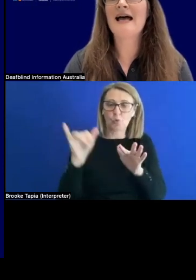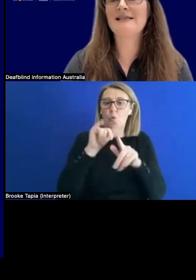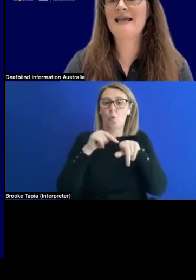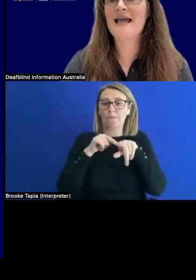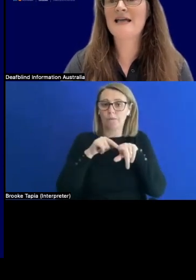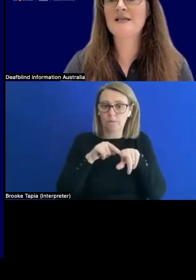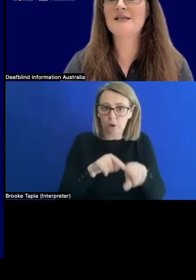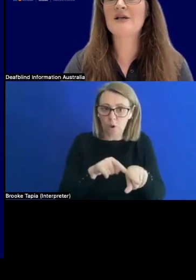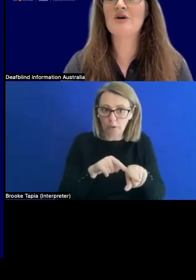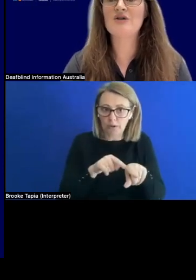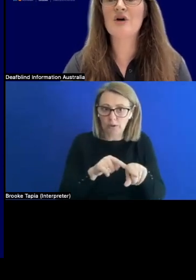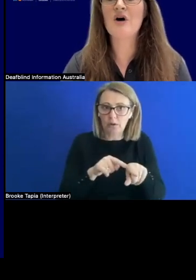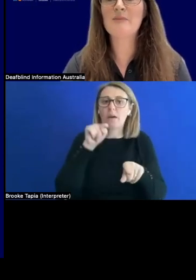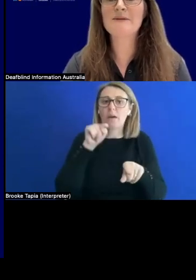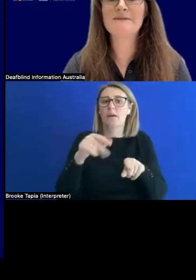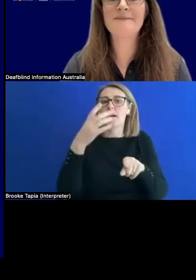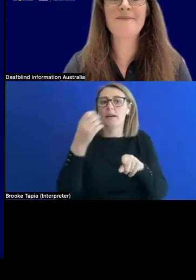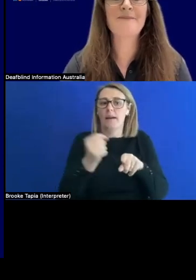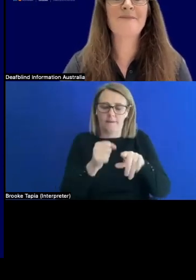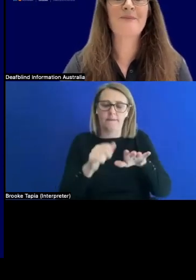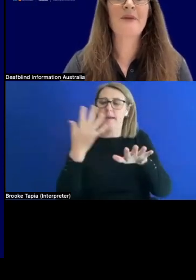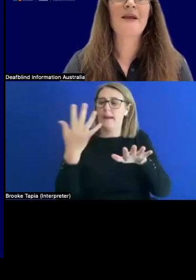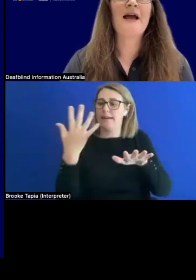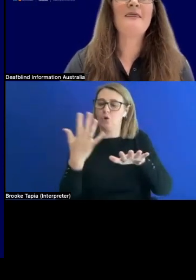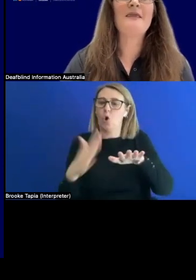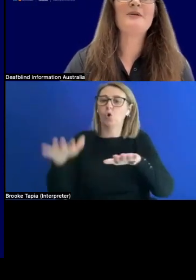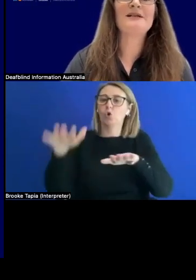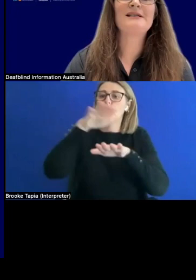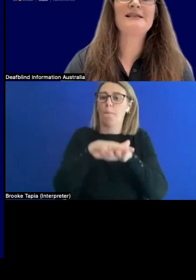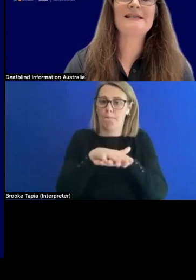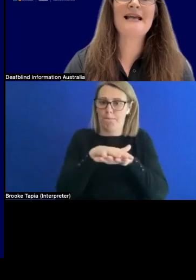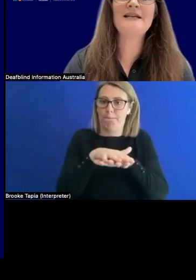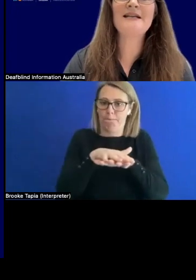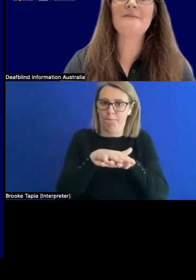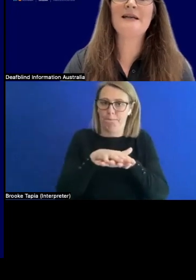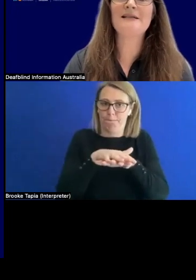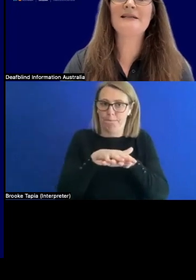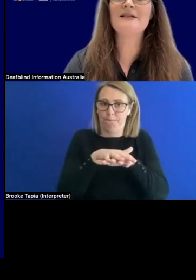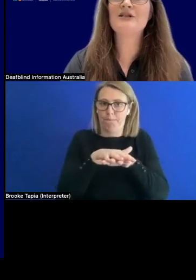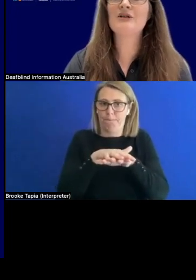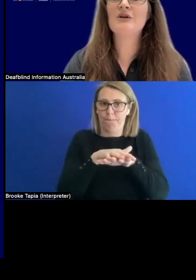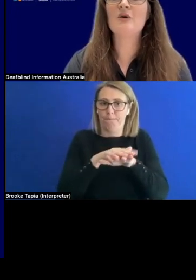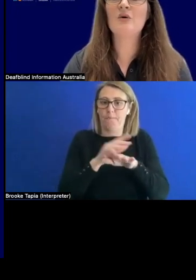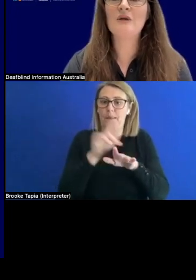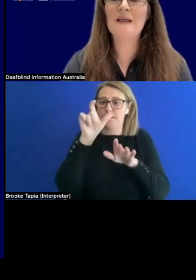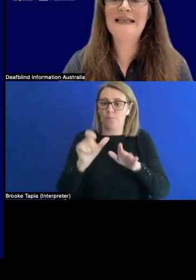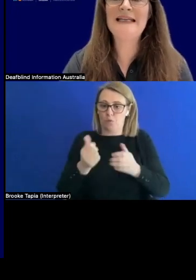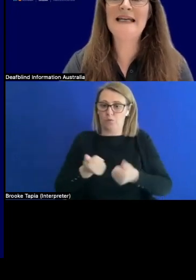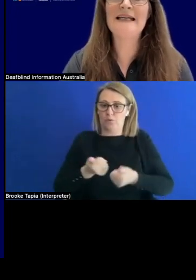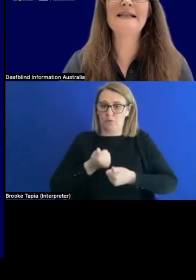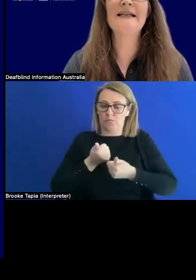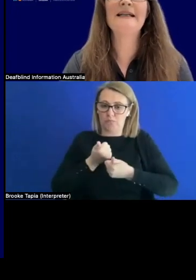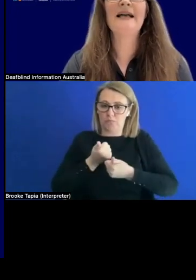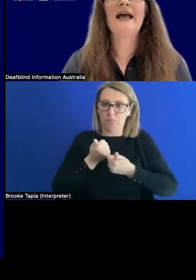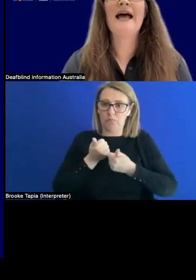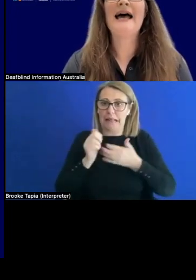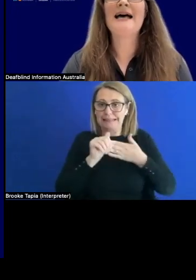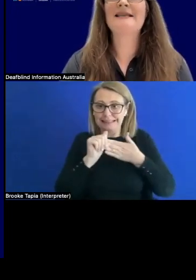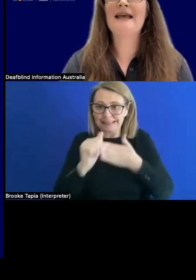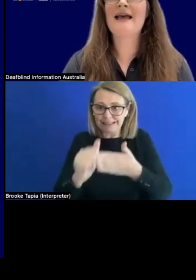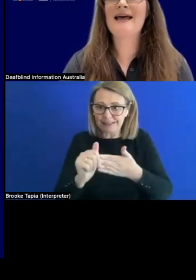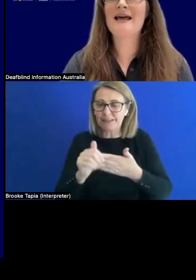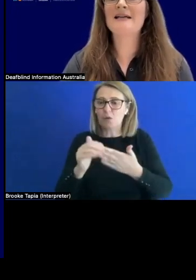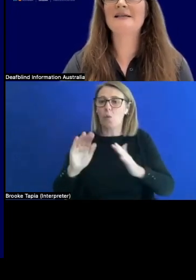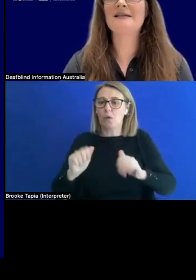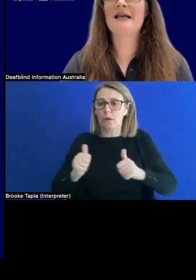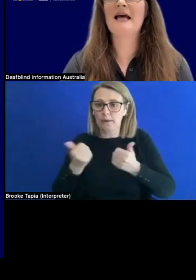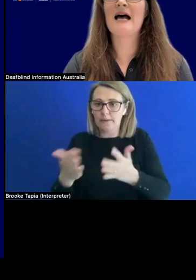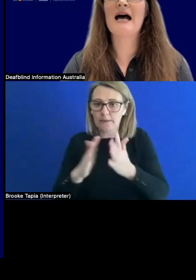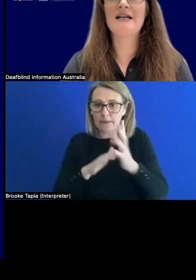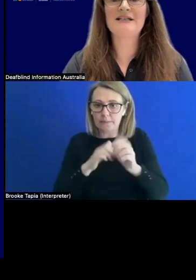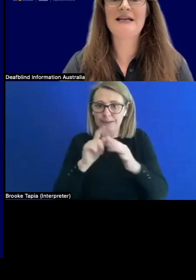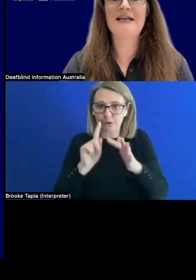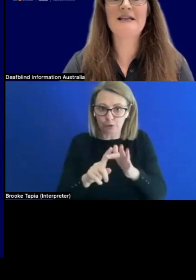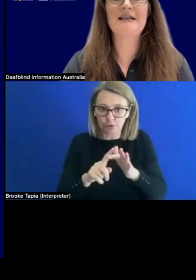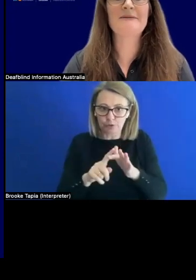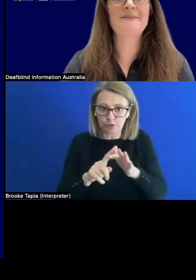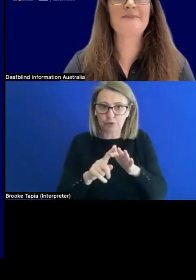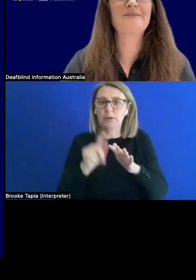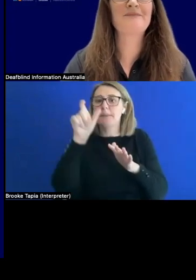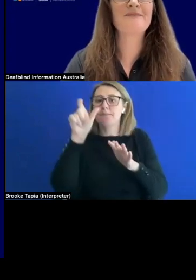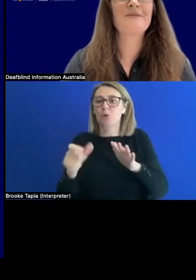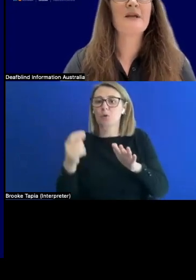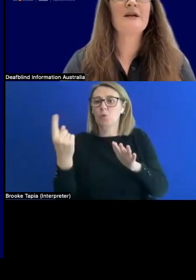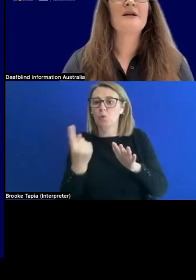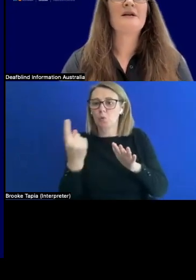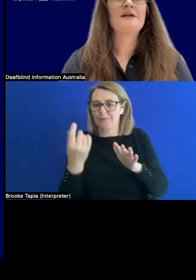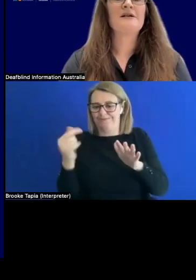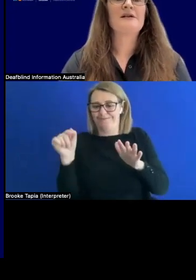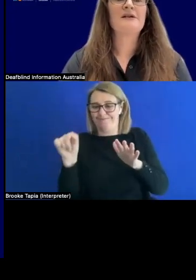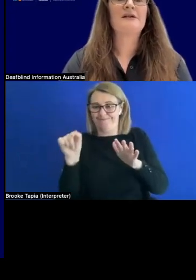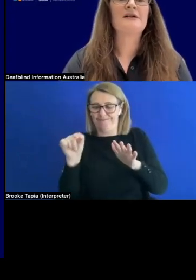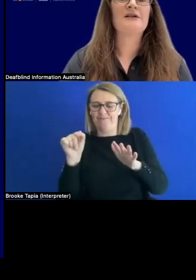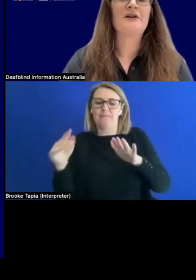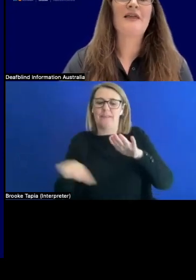has their hands on top and the person sending the message or leading has their hands underneath. So,